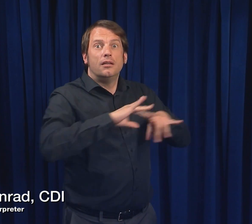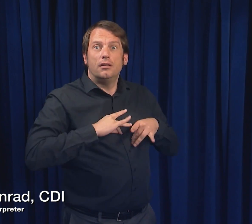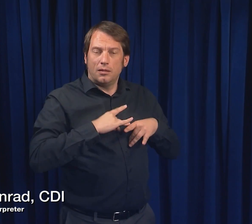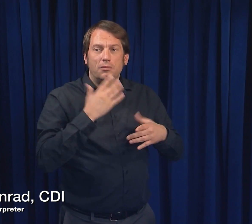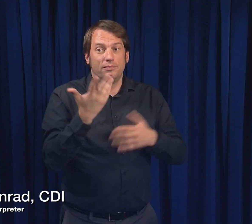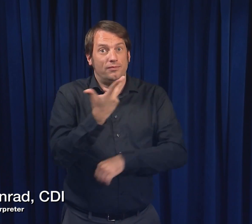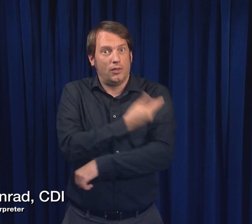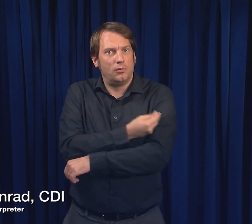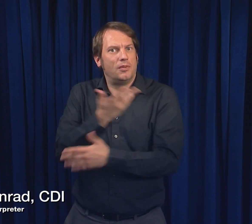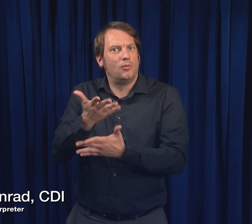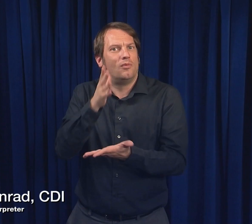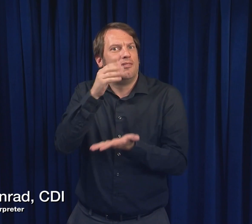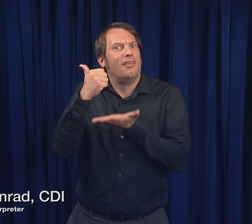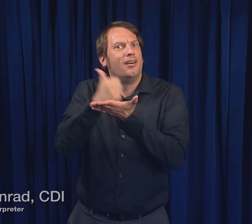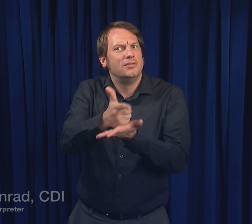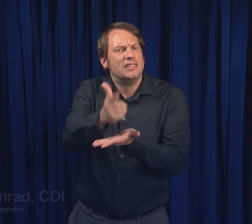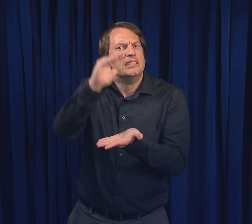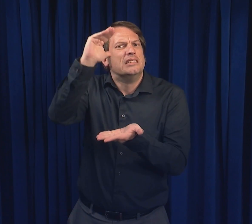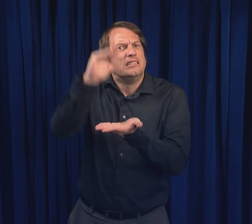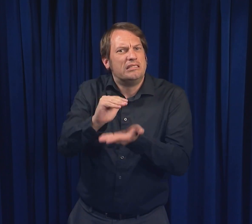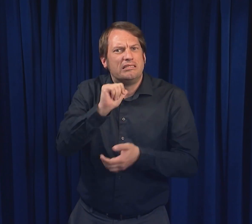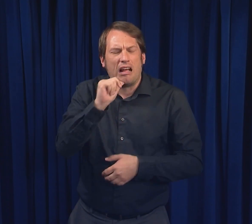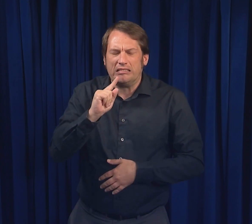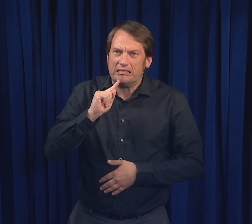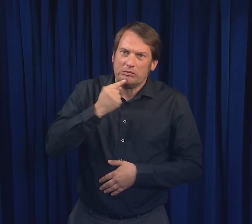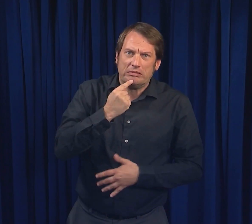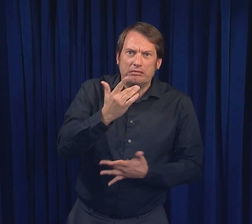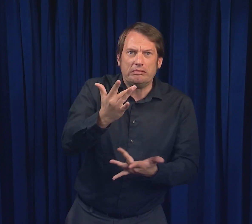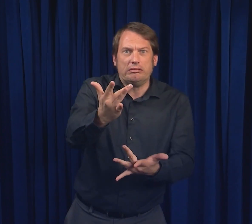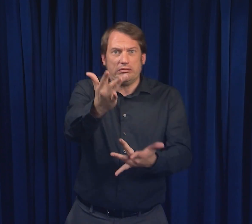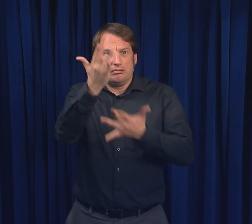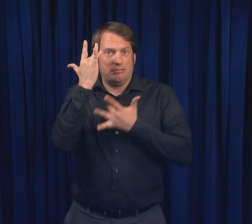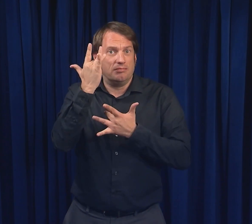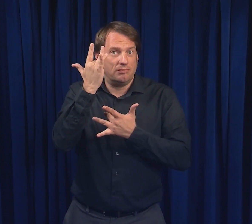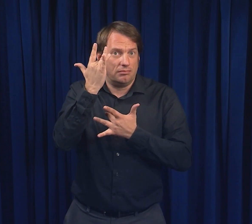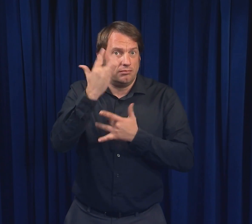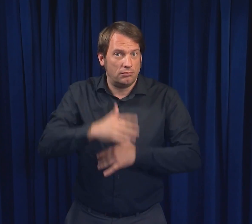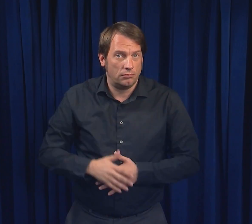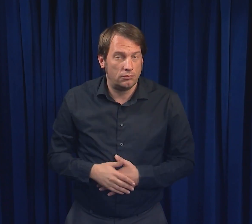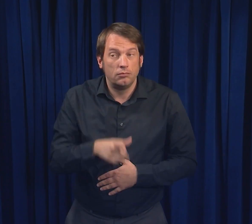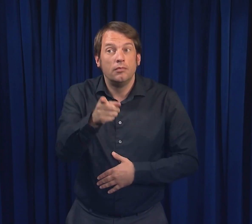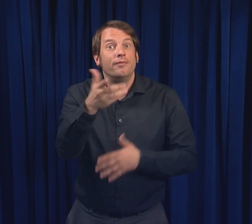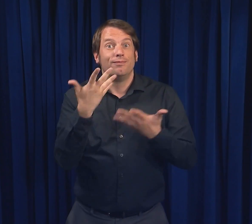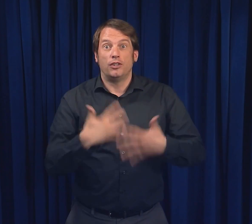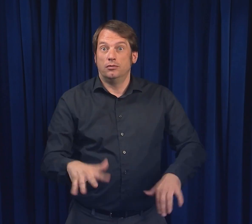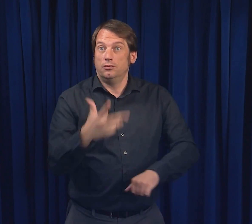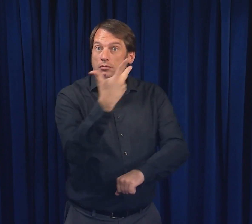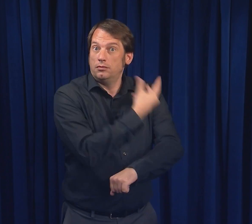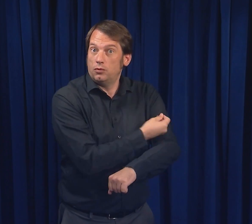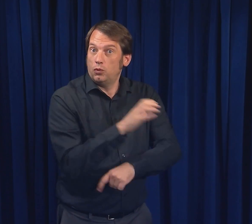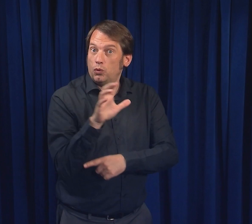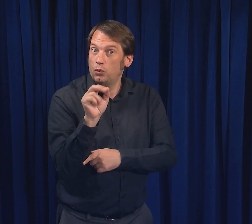Covid-19 vaccines may also help keep you from getting seriously ill even if you do get Covid-19.